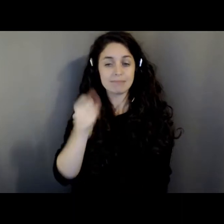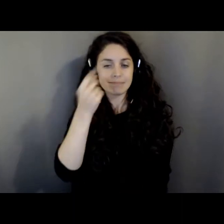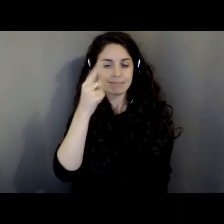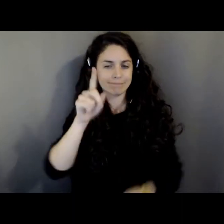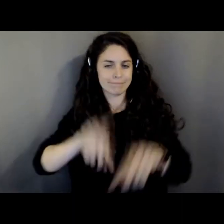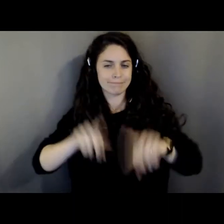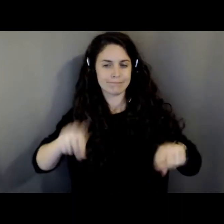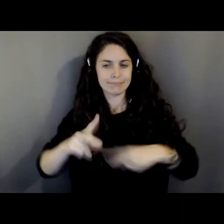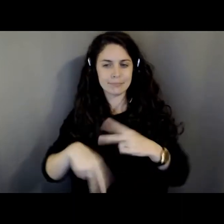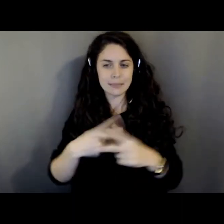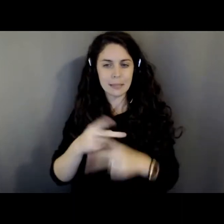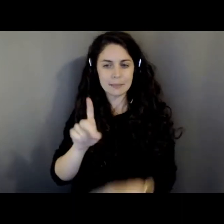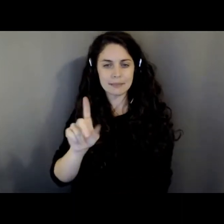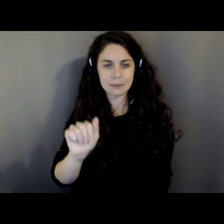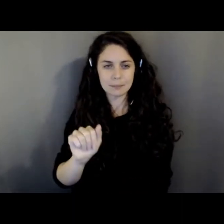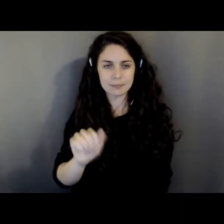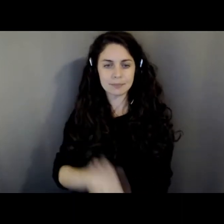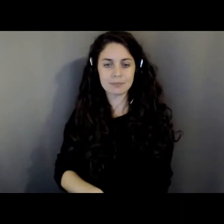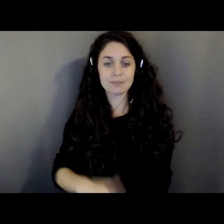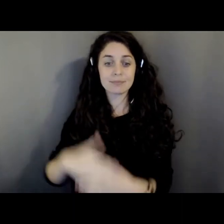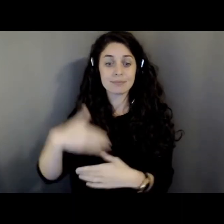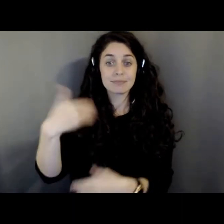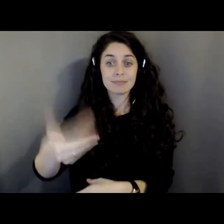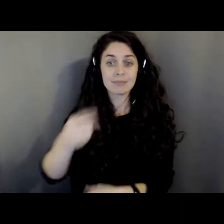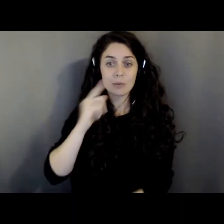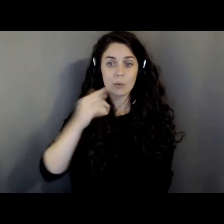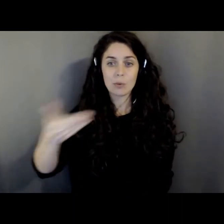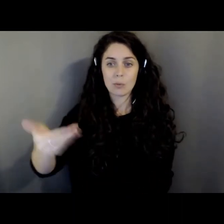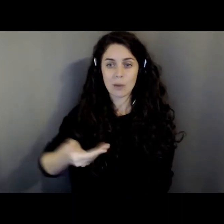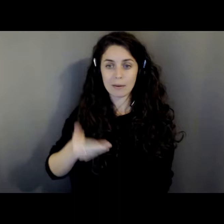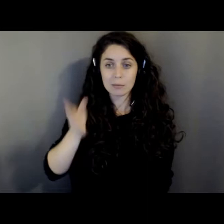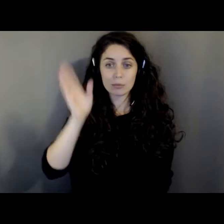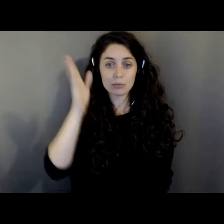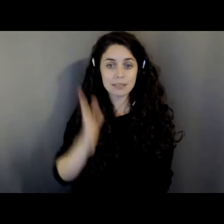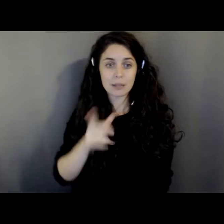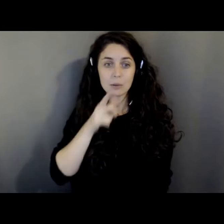And I want to welcome our next guest presenter, Justice, onscreen.